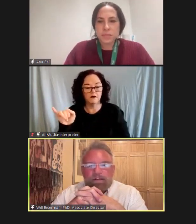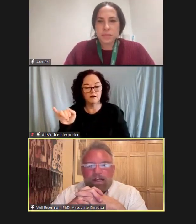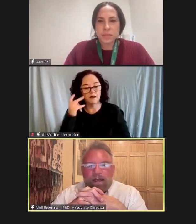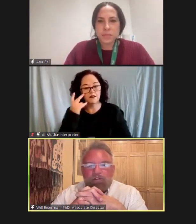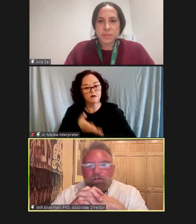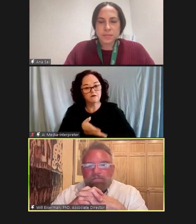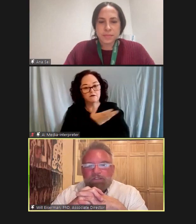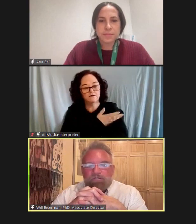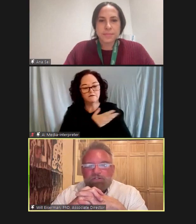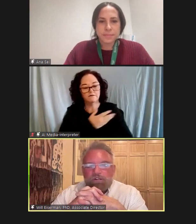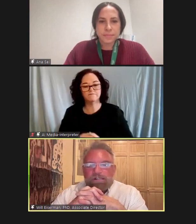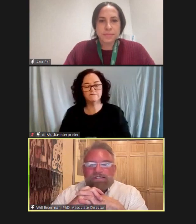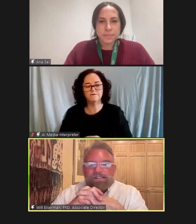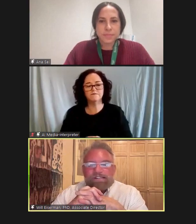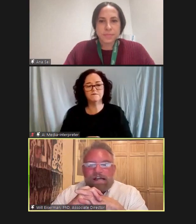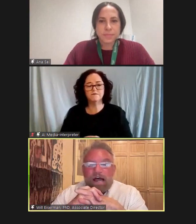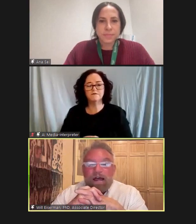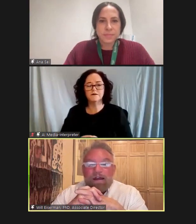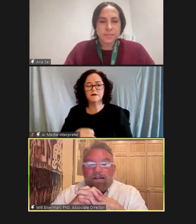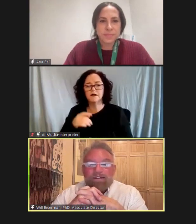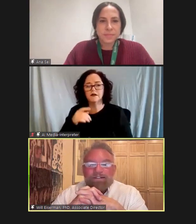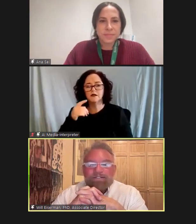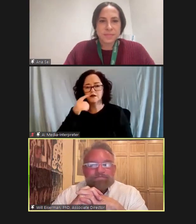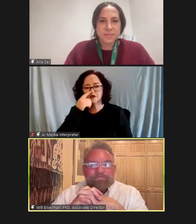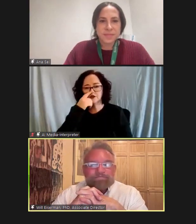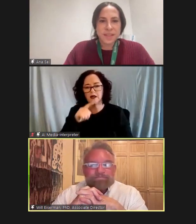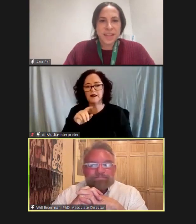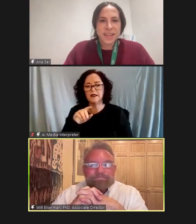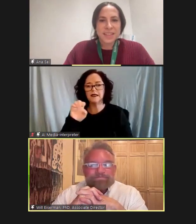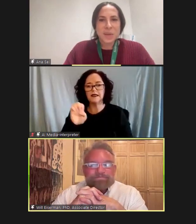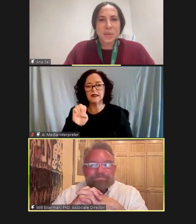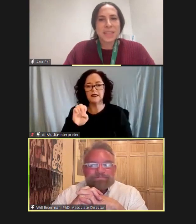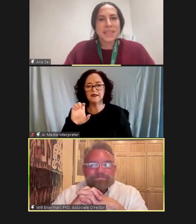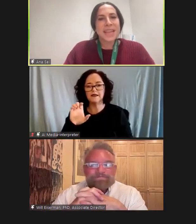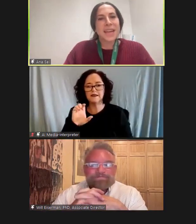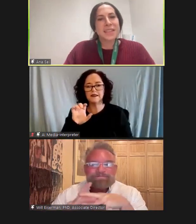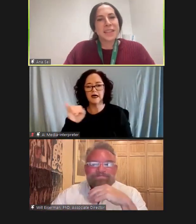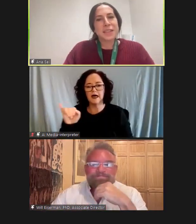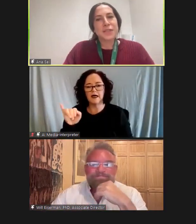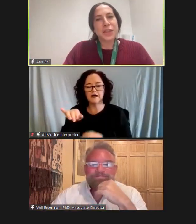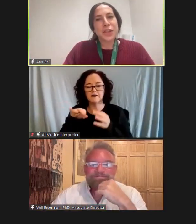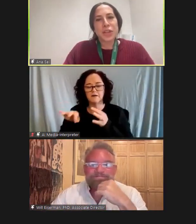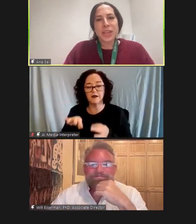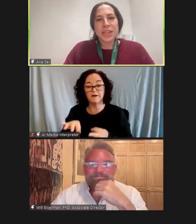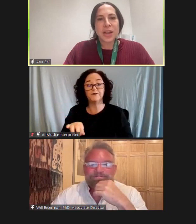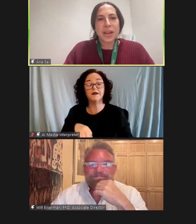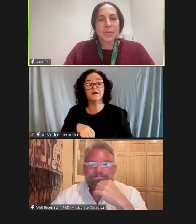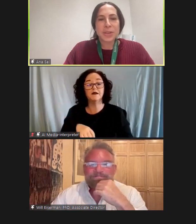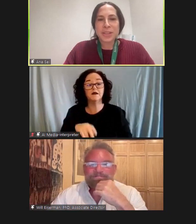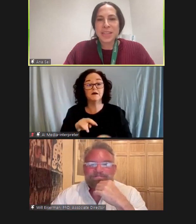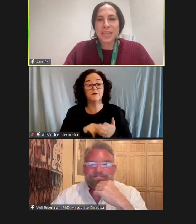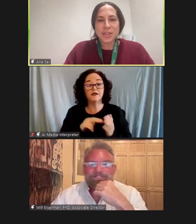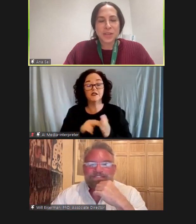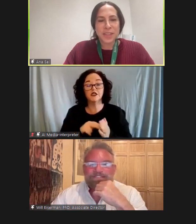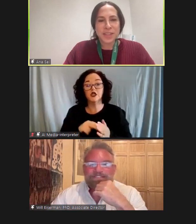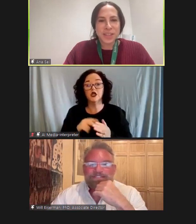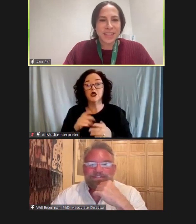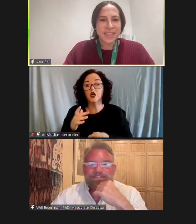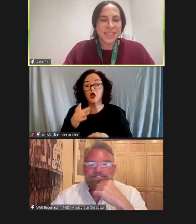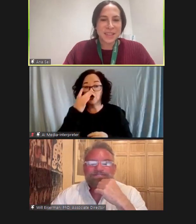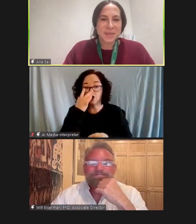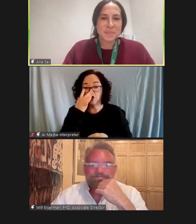acronyms for ECI